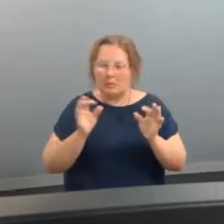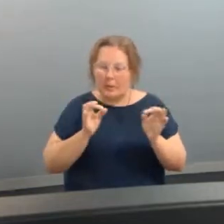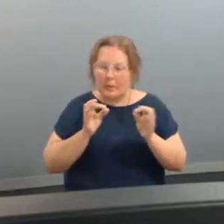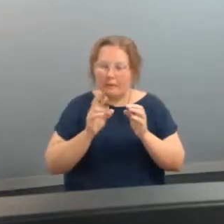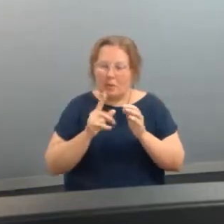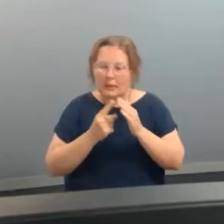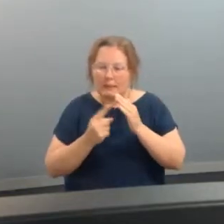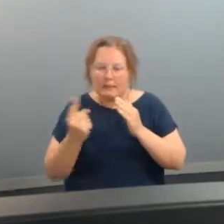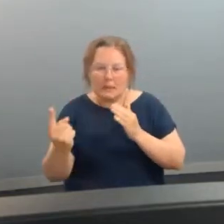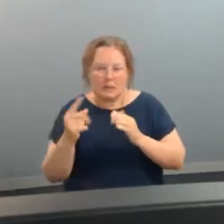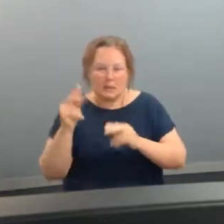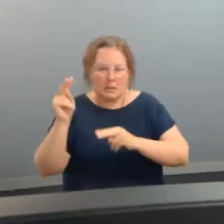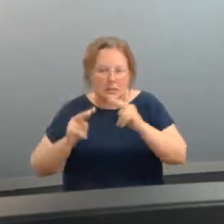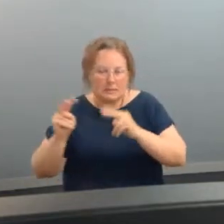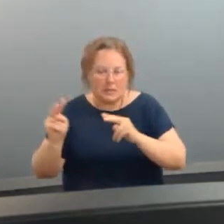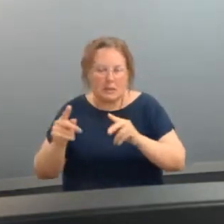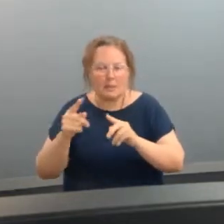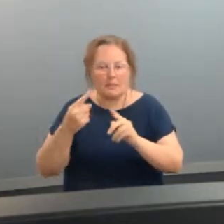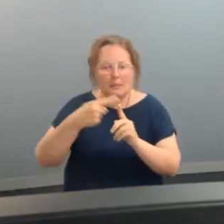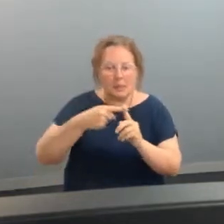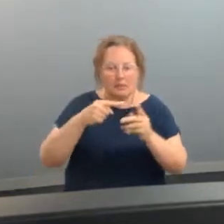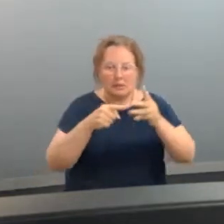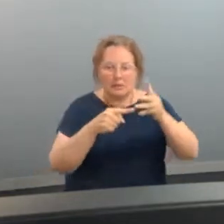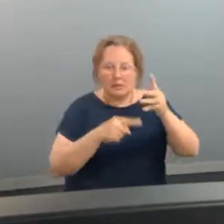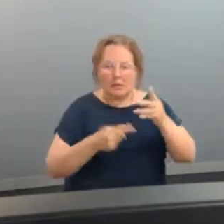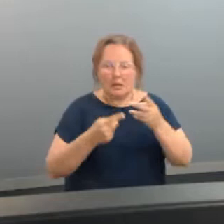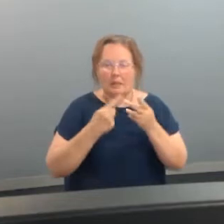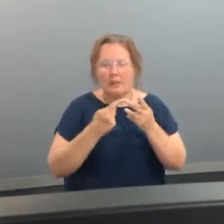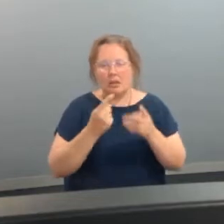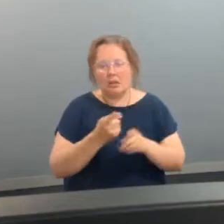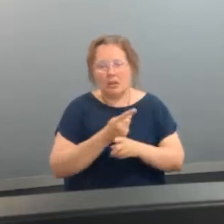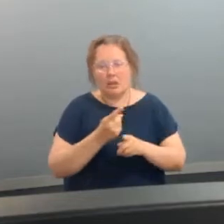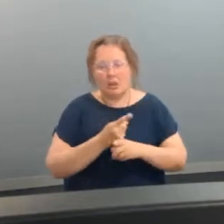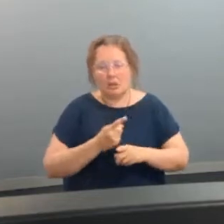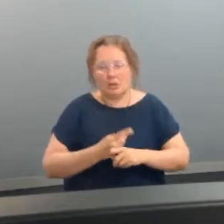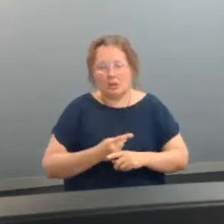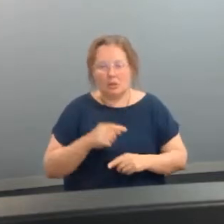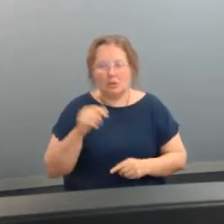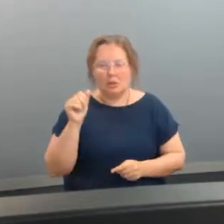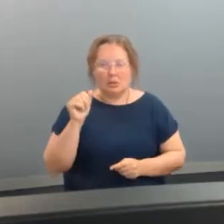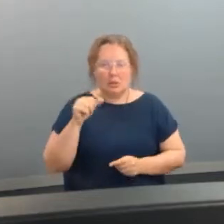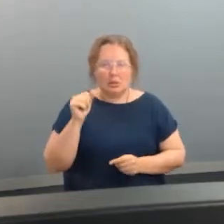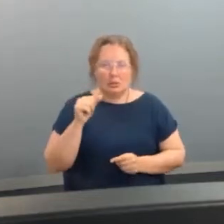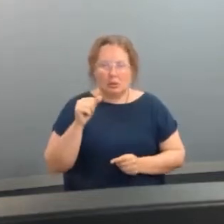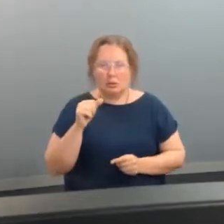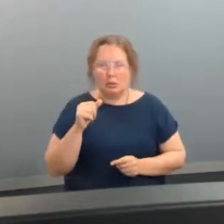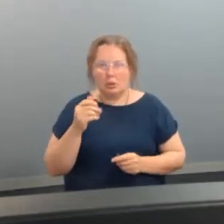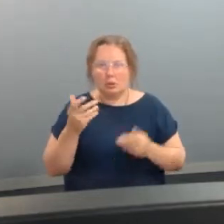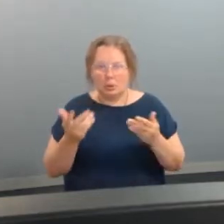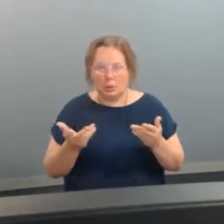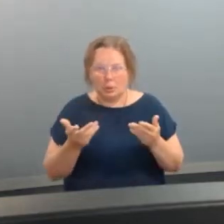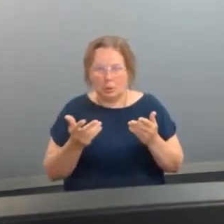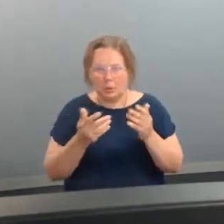talk around the timeframe of the changes planned around independent assessments and then the other changes?